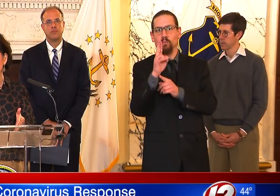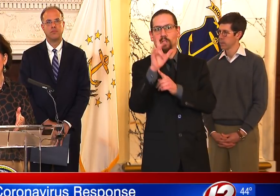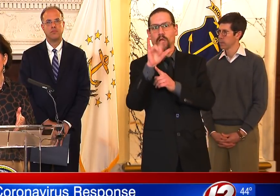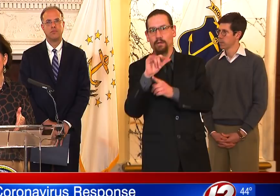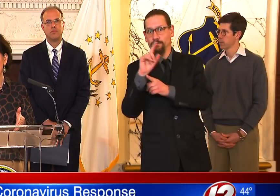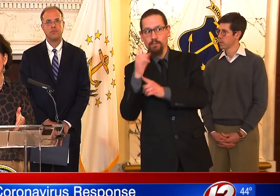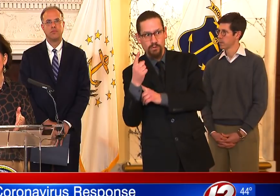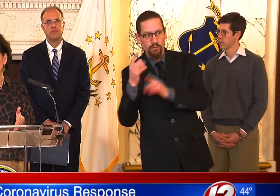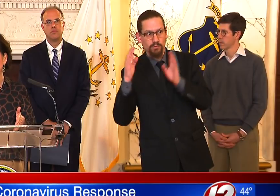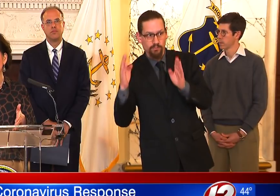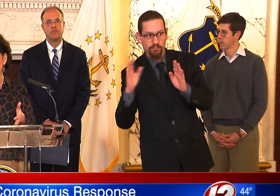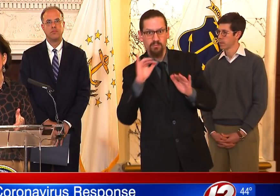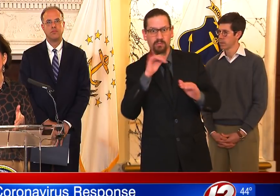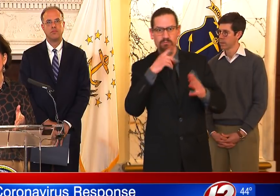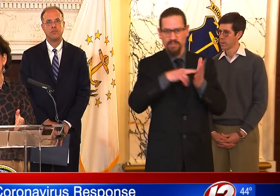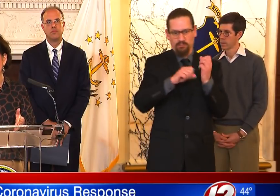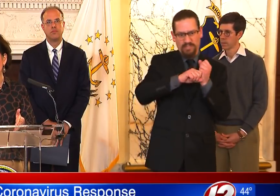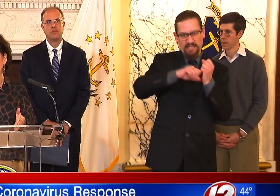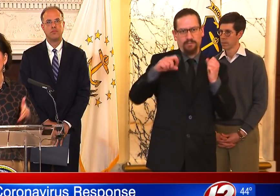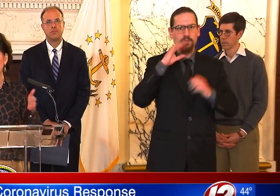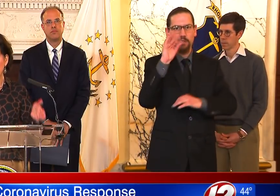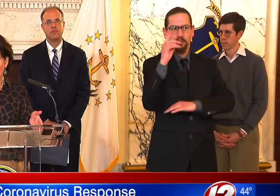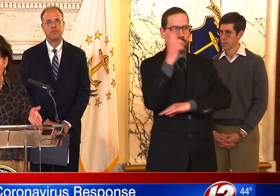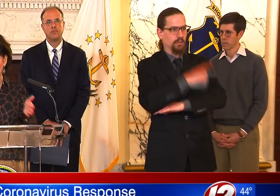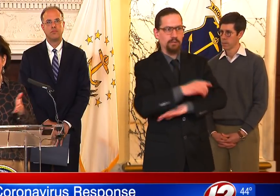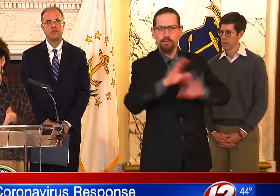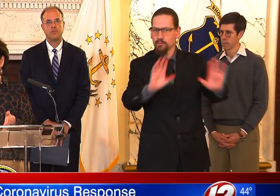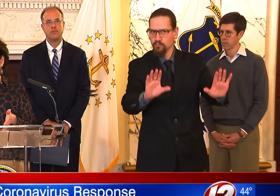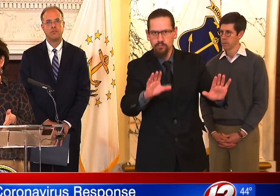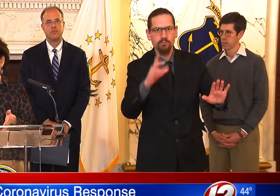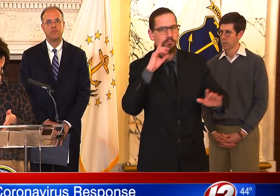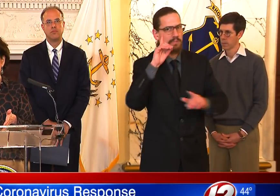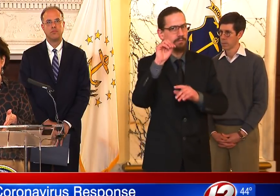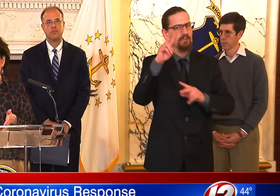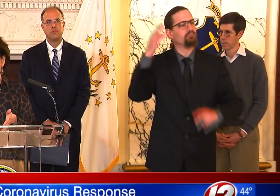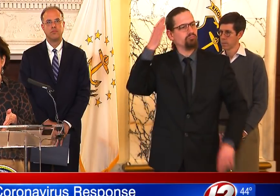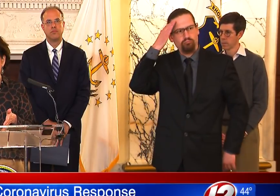YOU HAVE 90 DAYS EXTENSION AT THE DMV FOR THE TIME THE